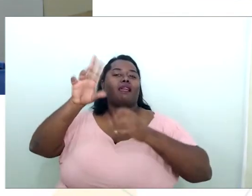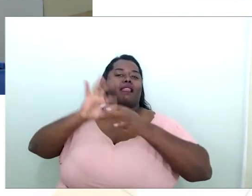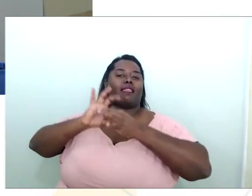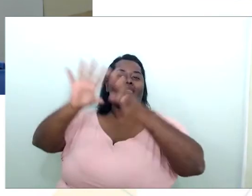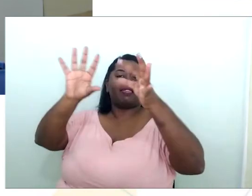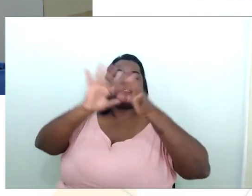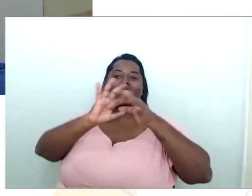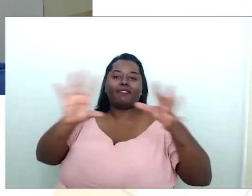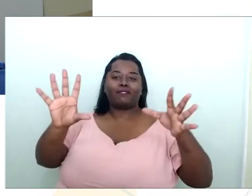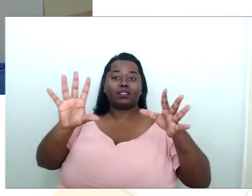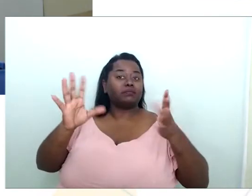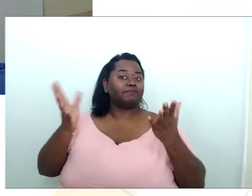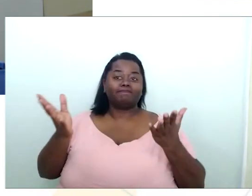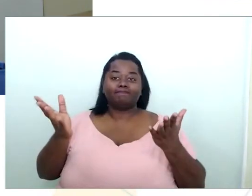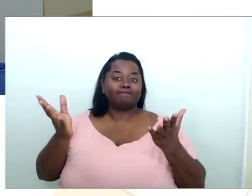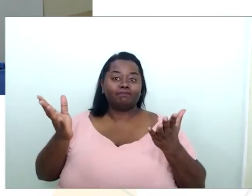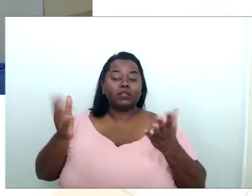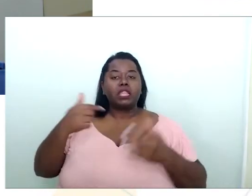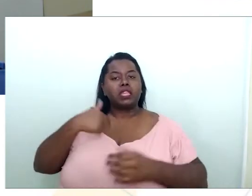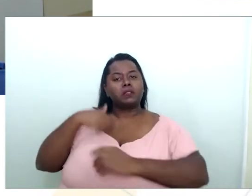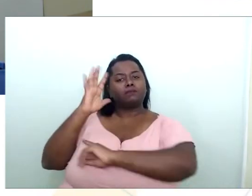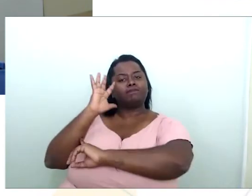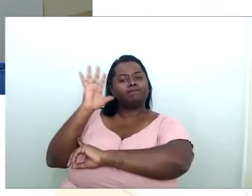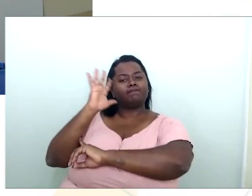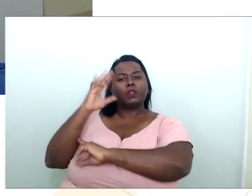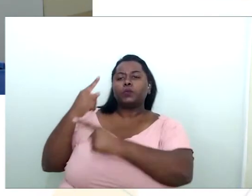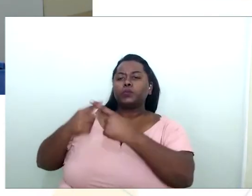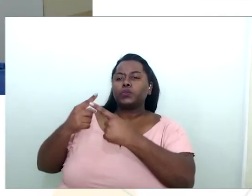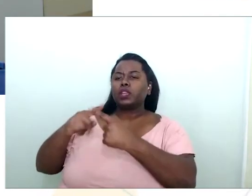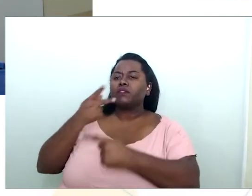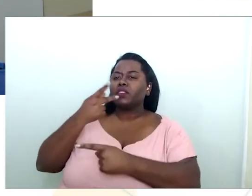would have thought why are we talking about remotely we are talking about